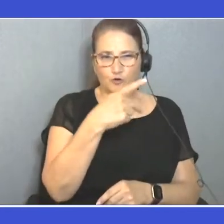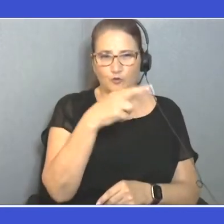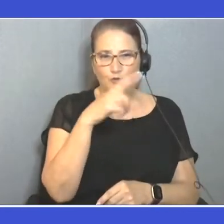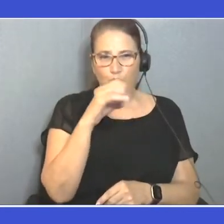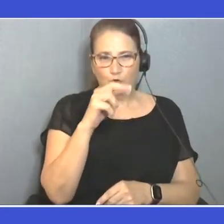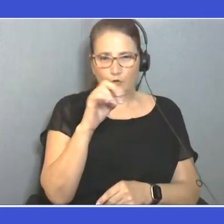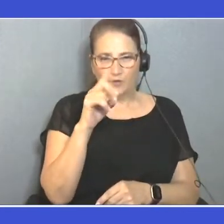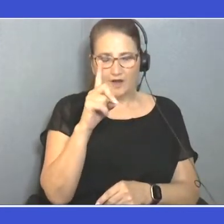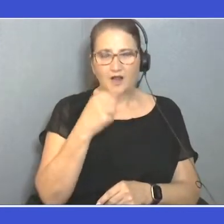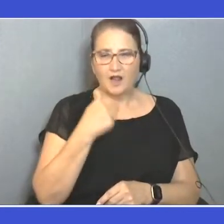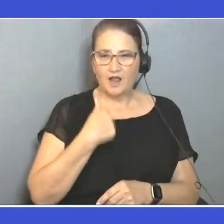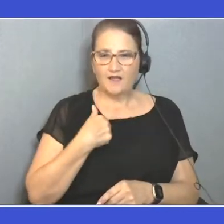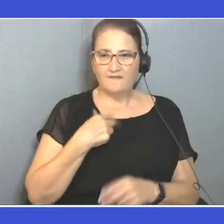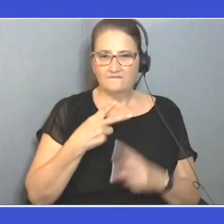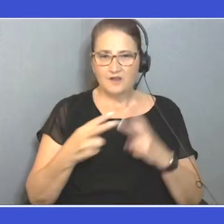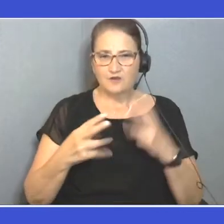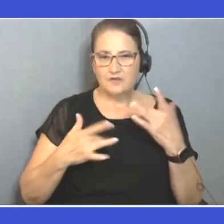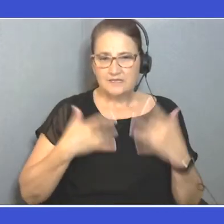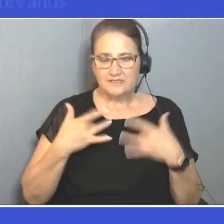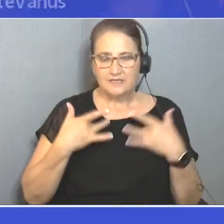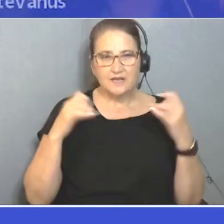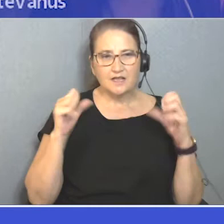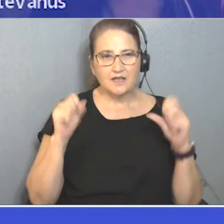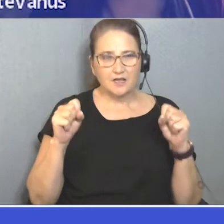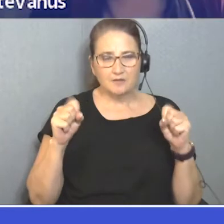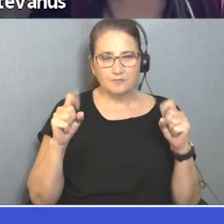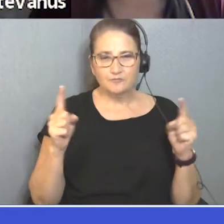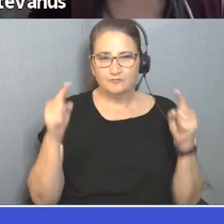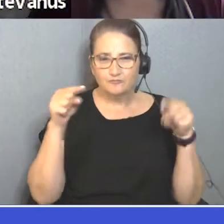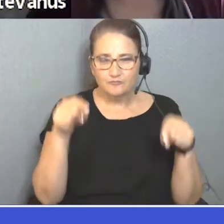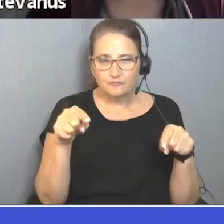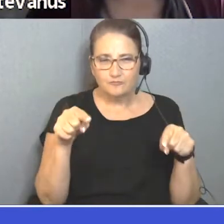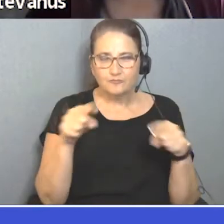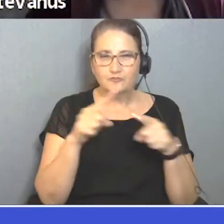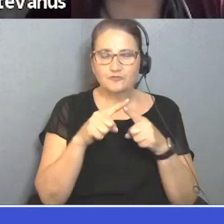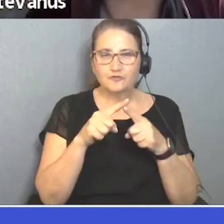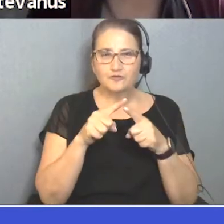to be able to come to this space and lead us through a